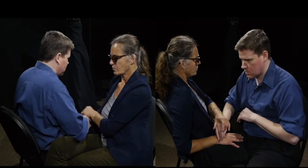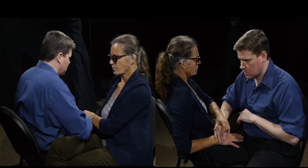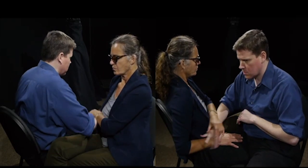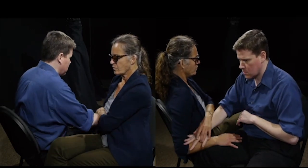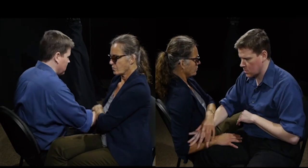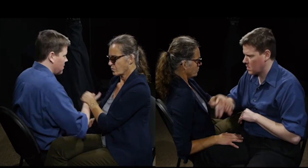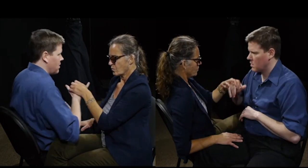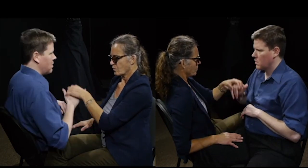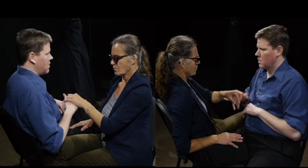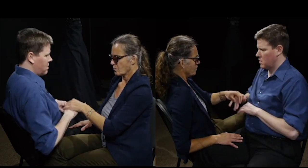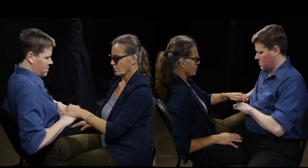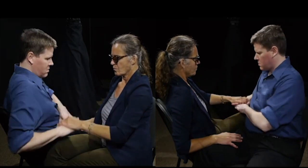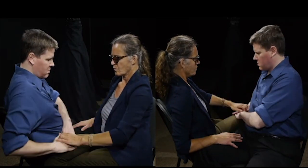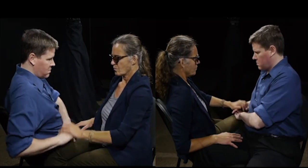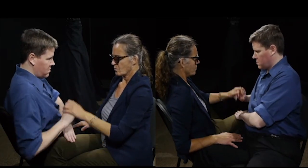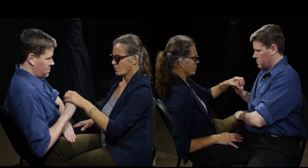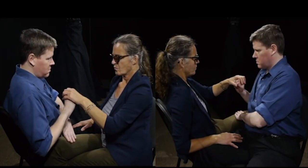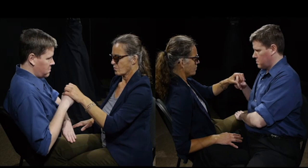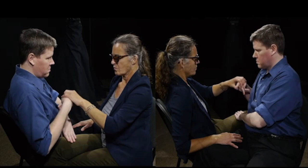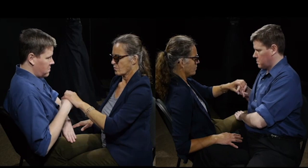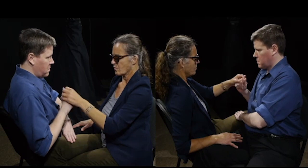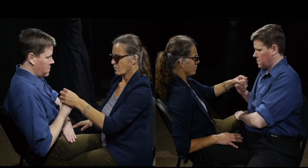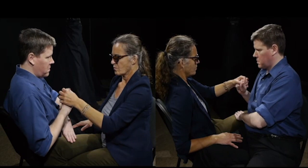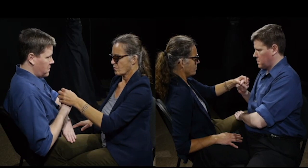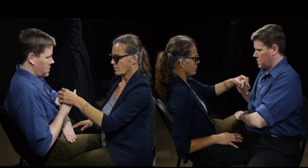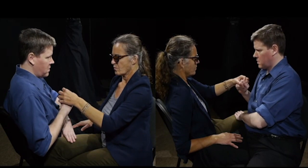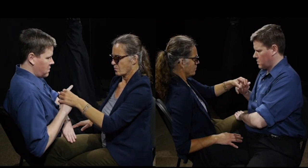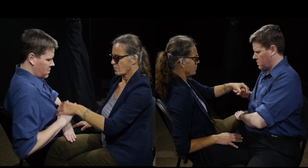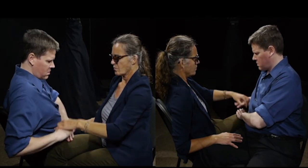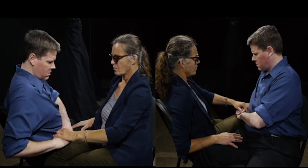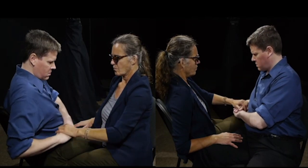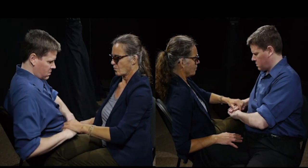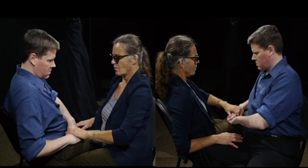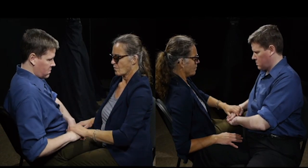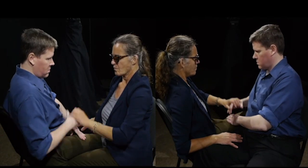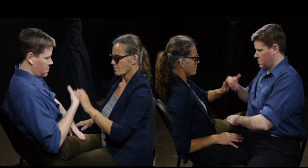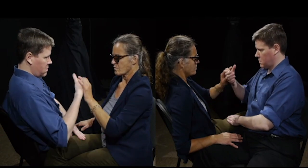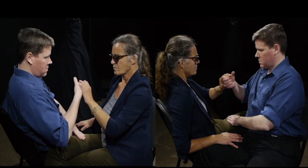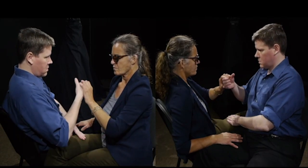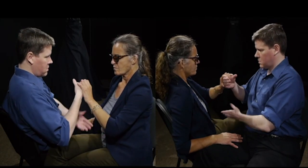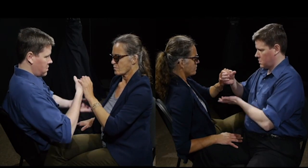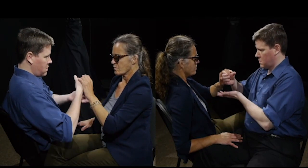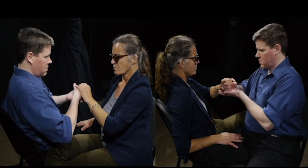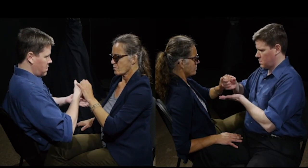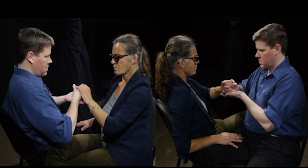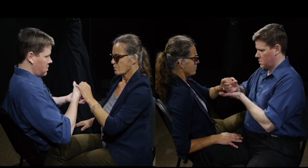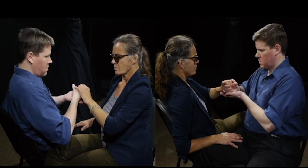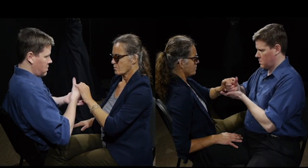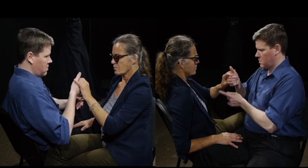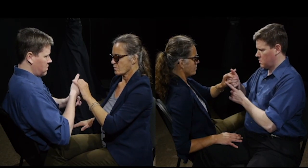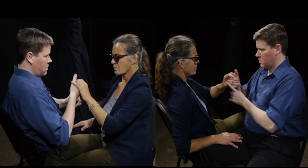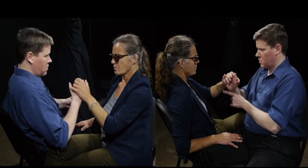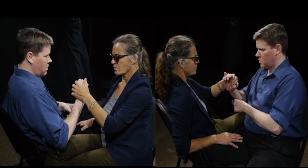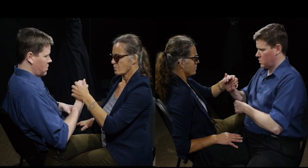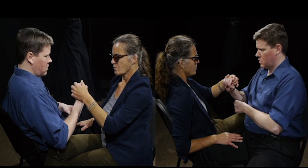While the word "cup" belongs in the core category, the rest of that construction